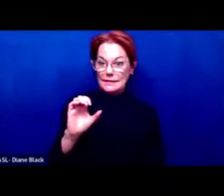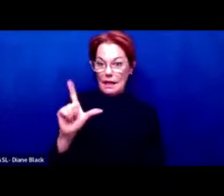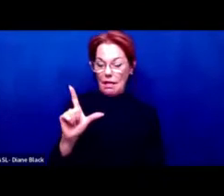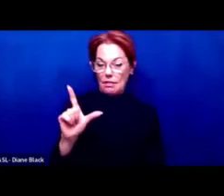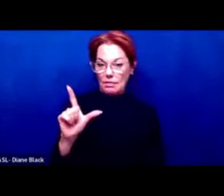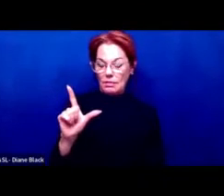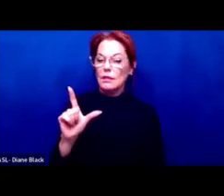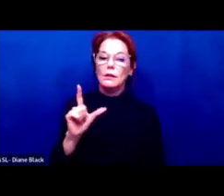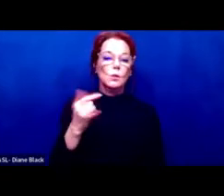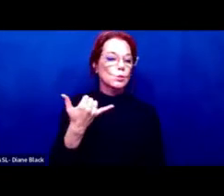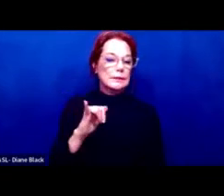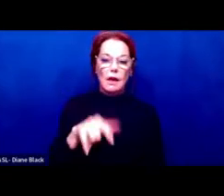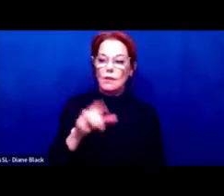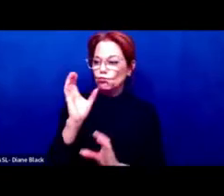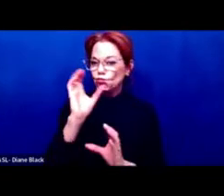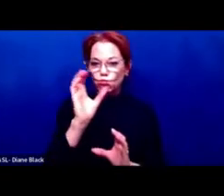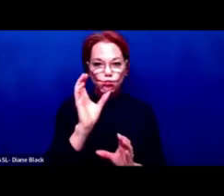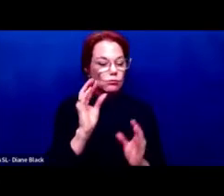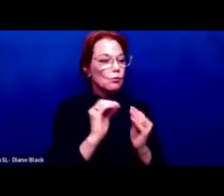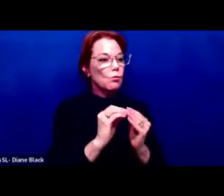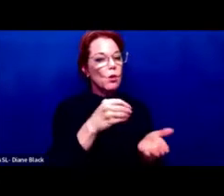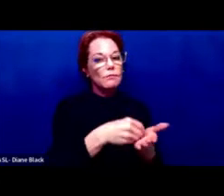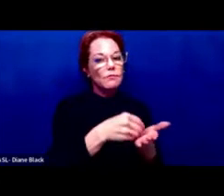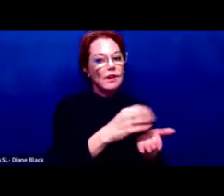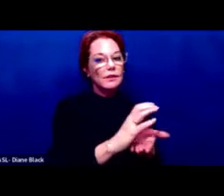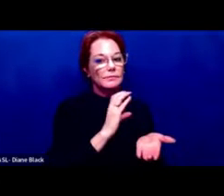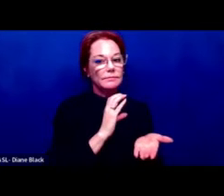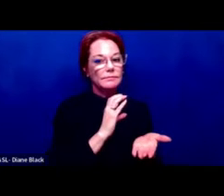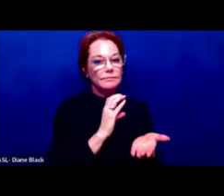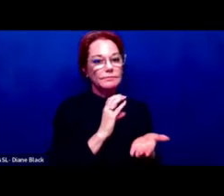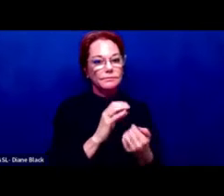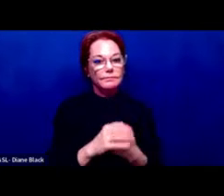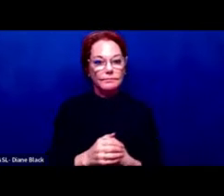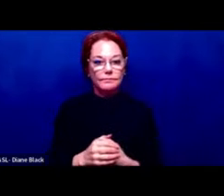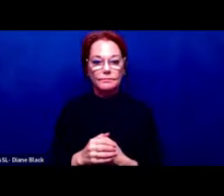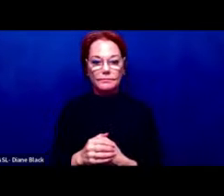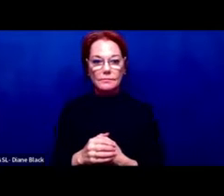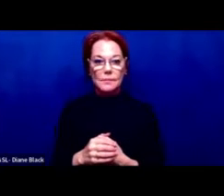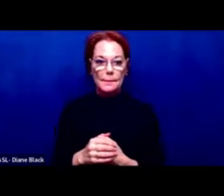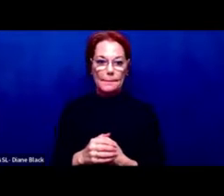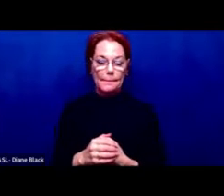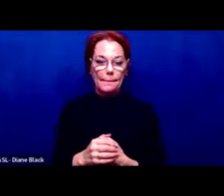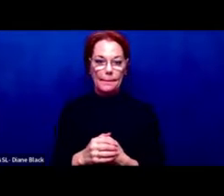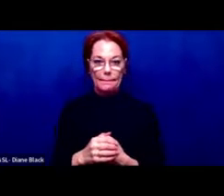additional funding streams. And so, in response, if we go to the